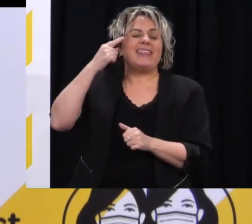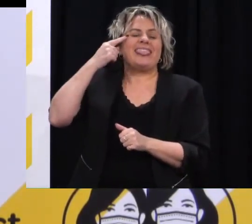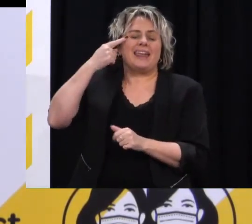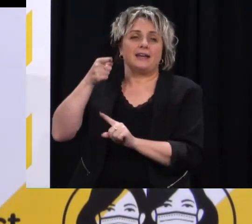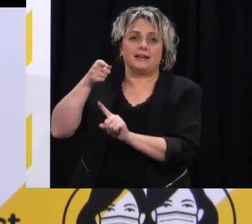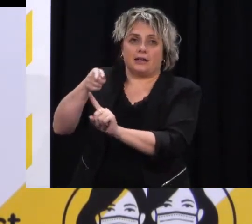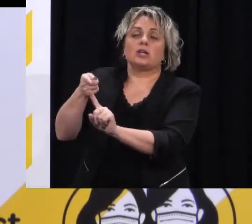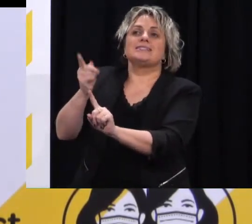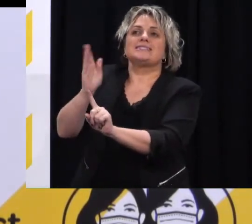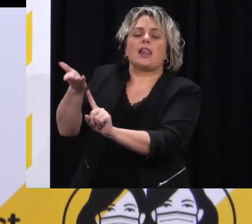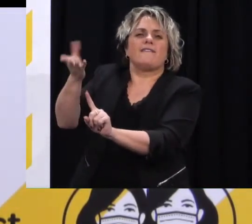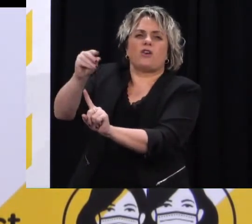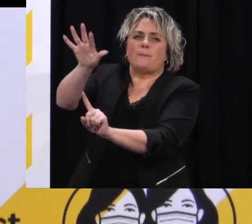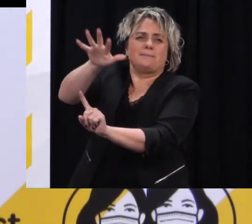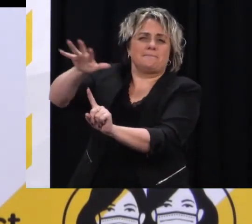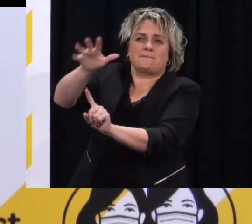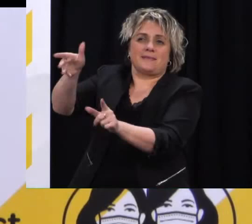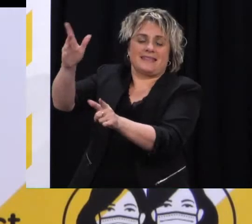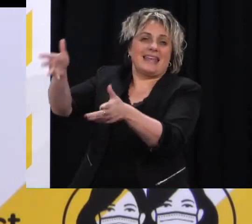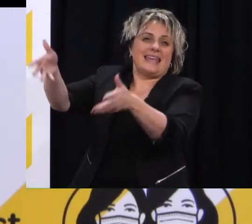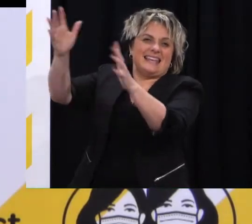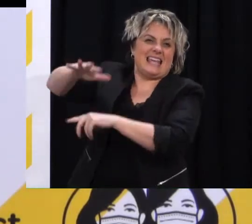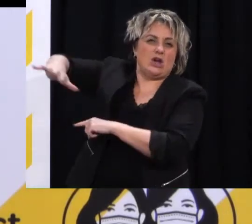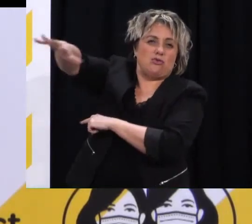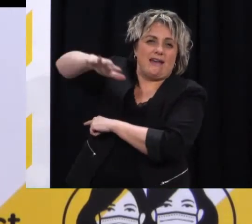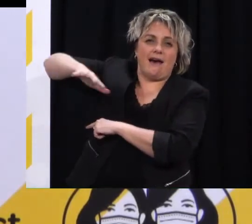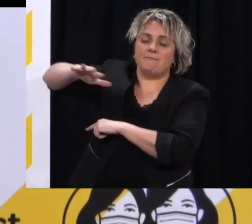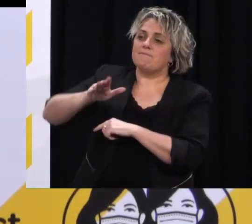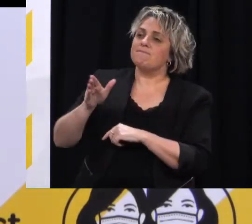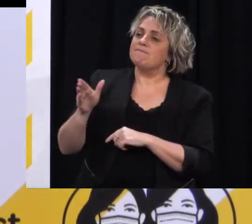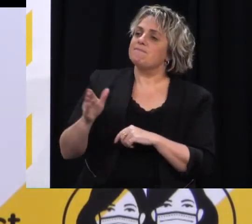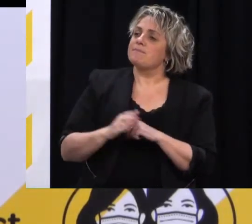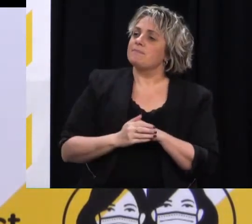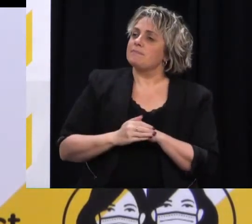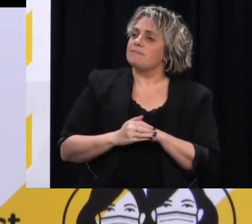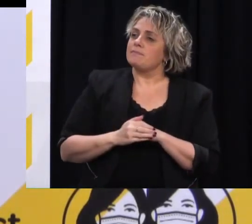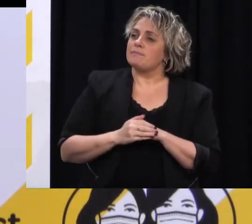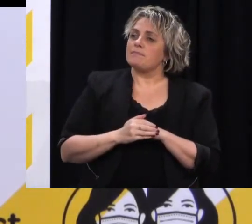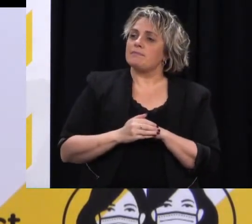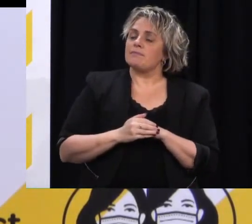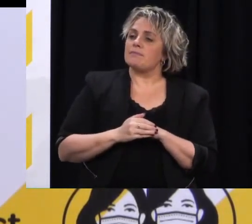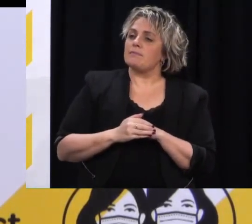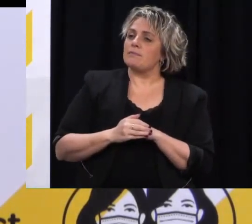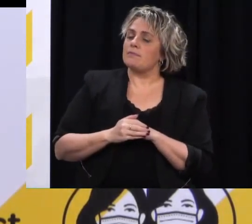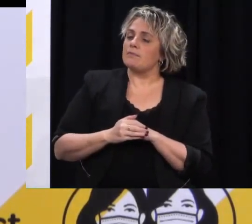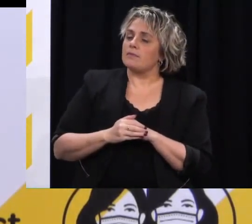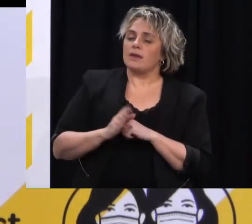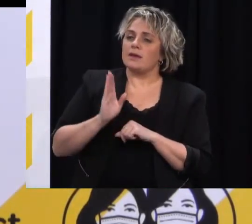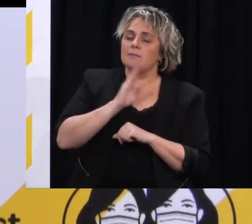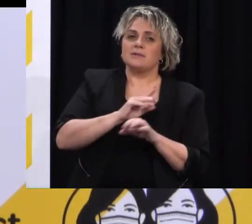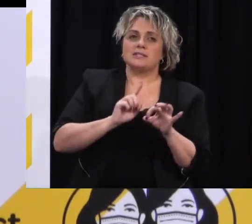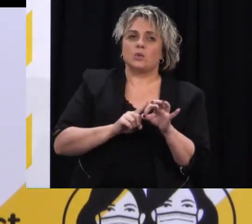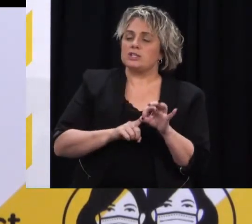community but we are very confident that that's the place where it came from. >> Any